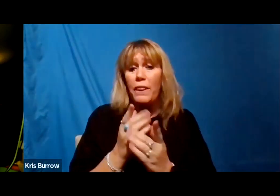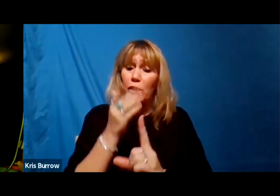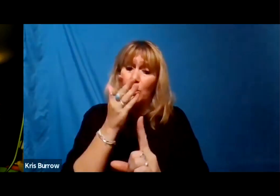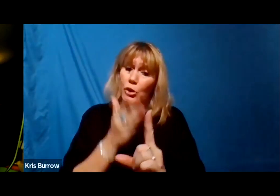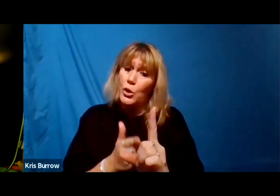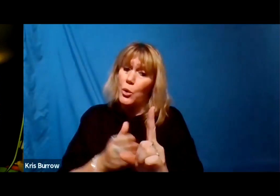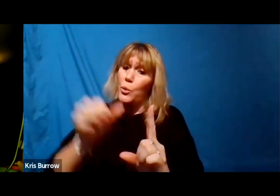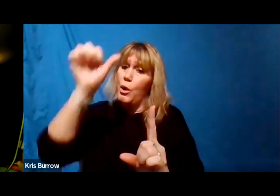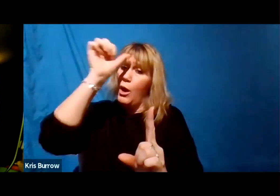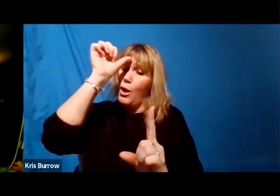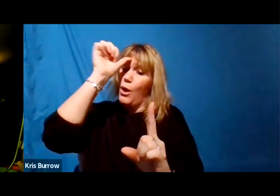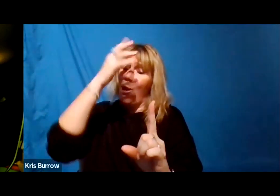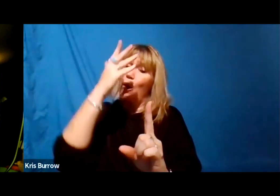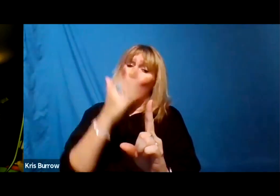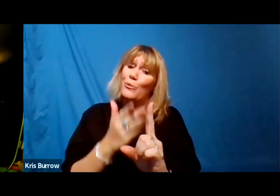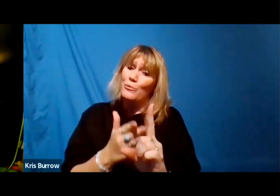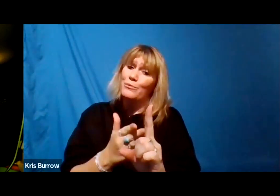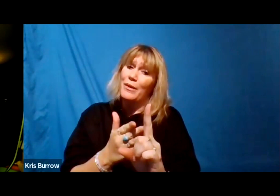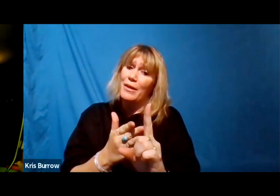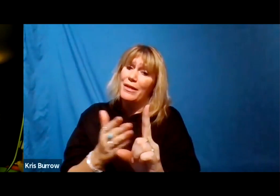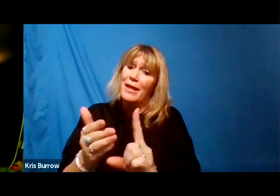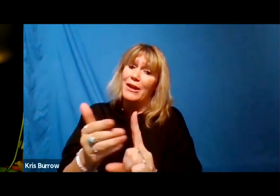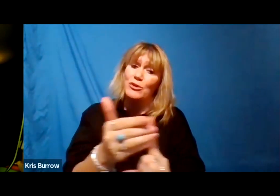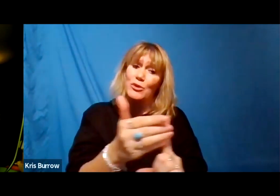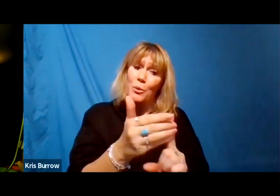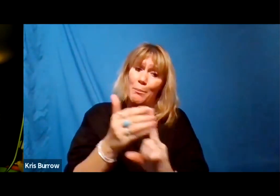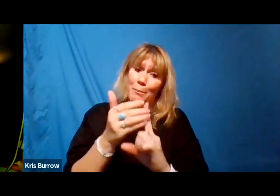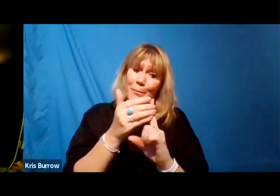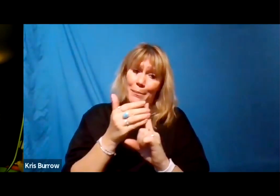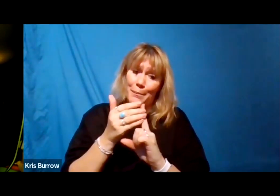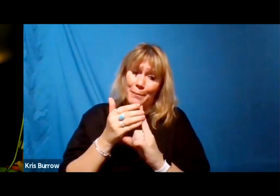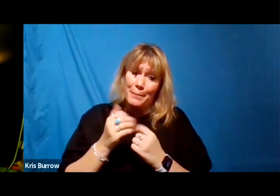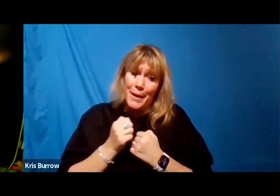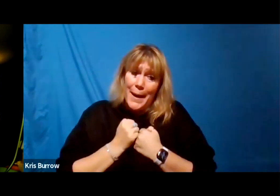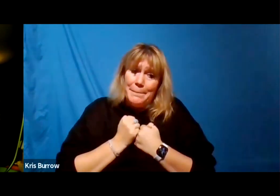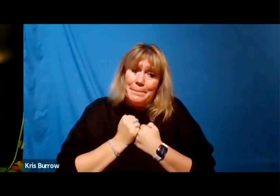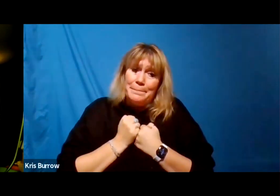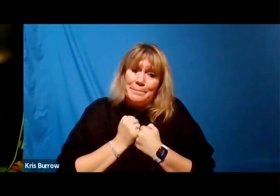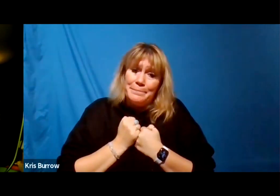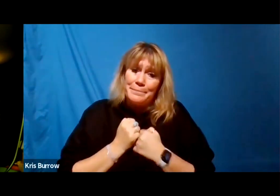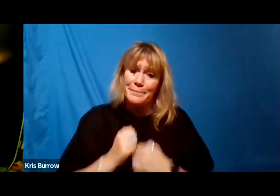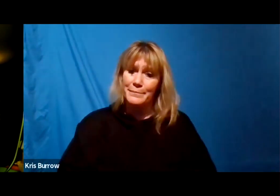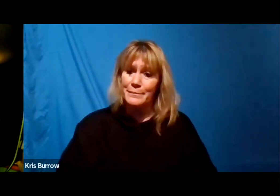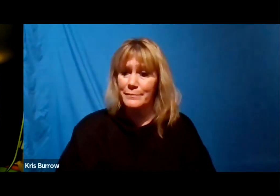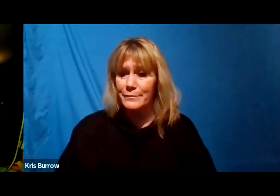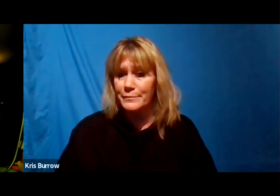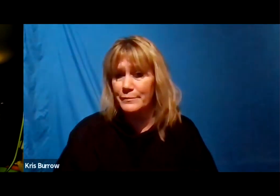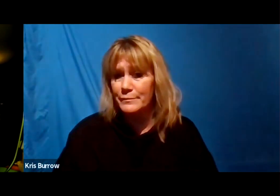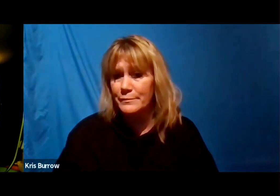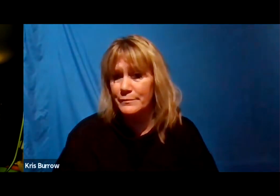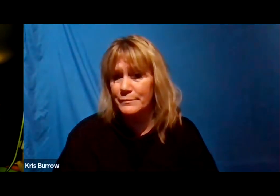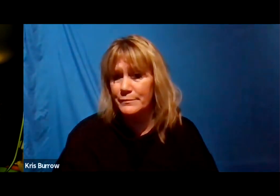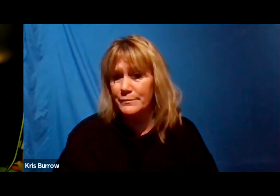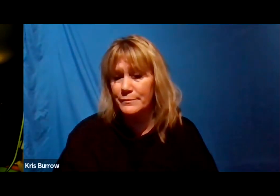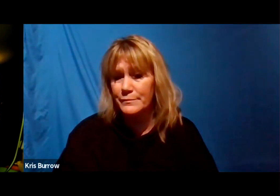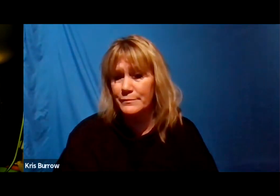When things dont go to plan